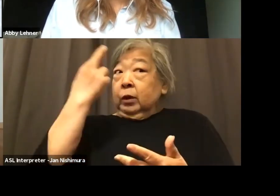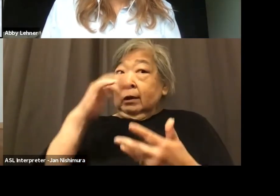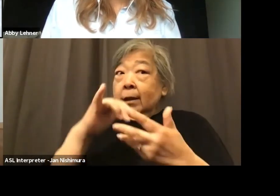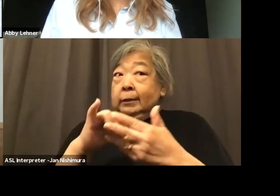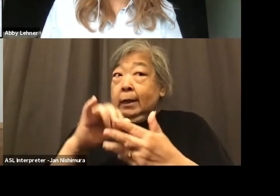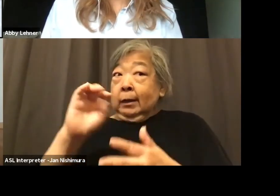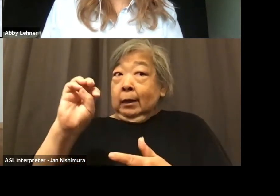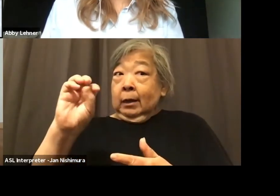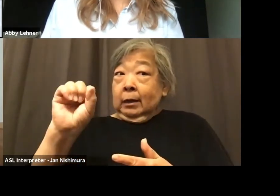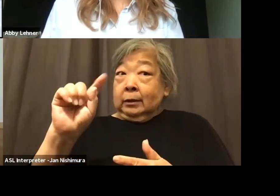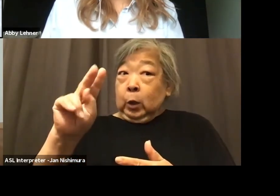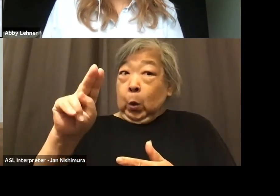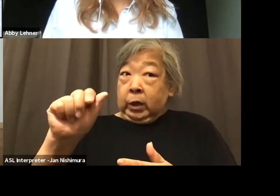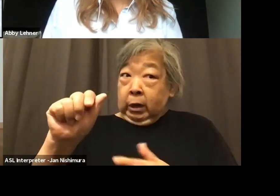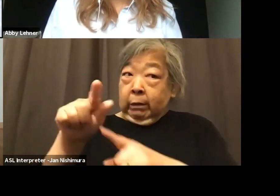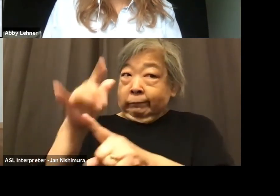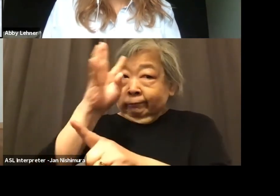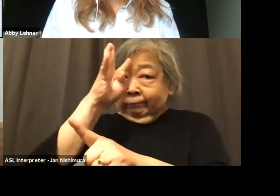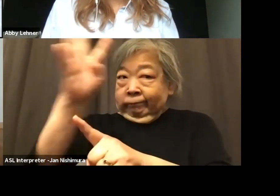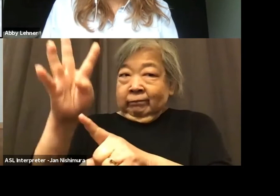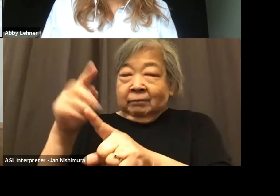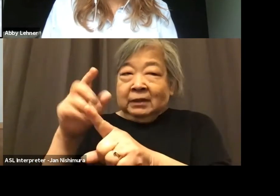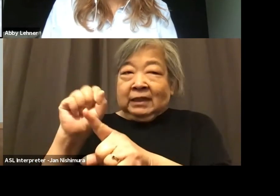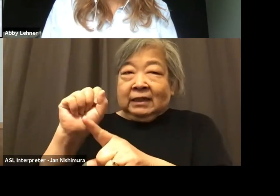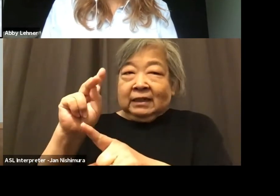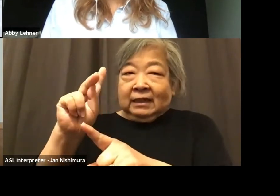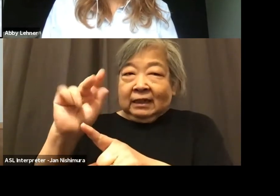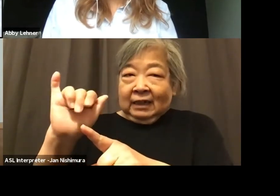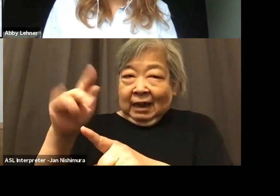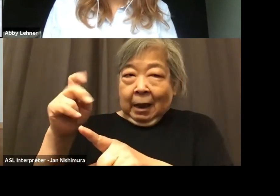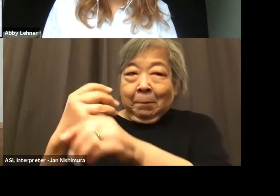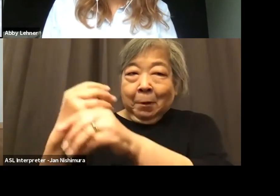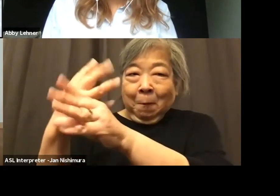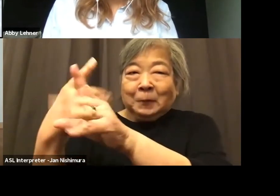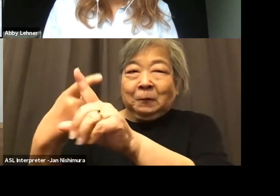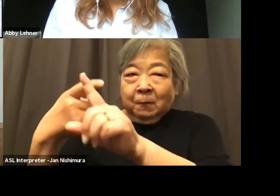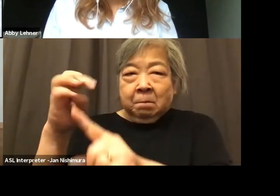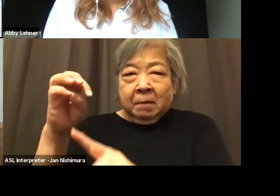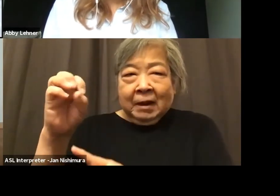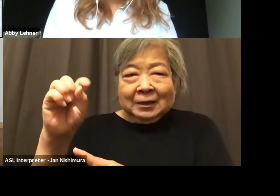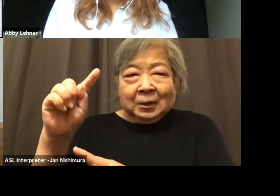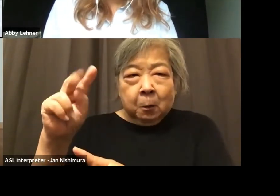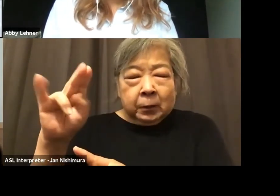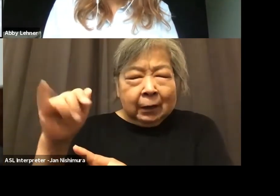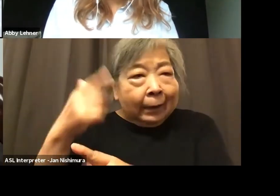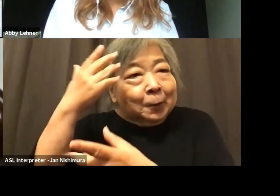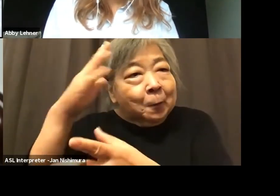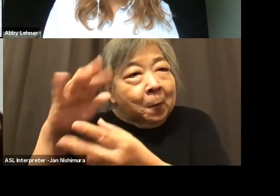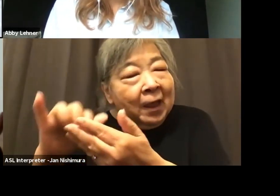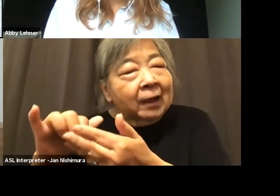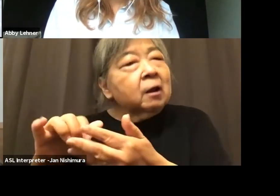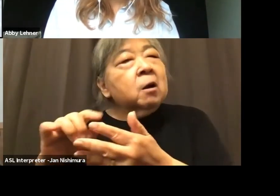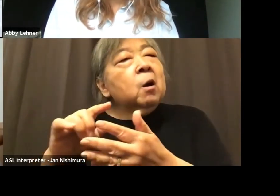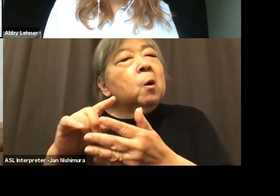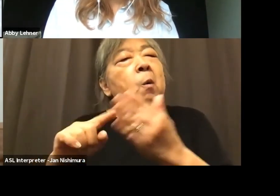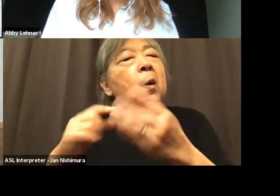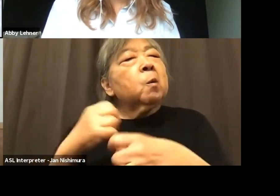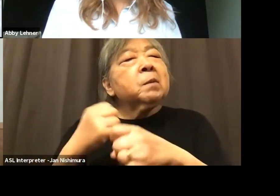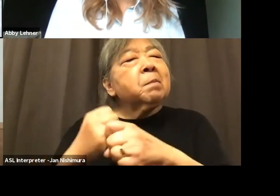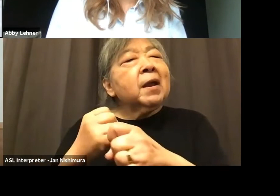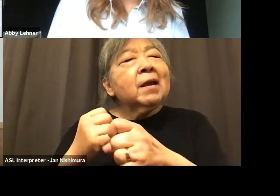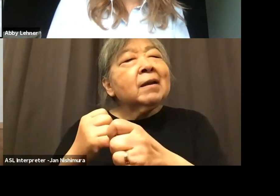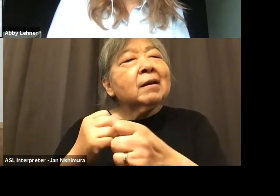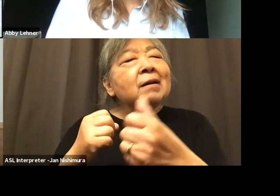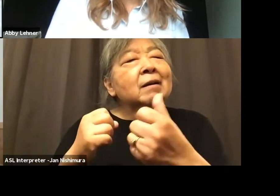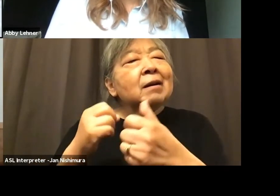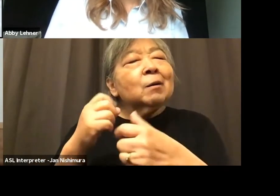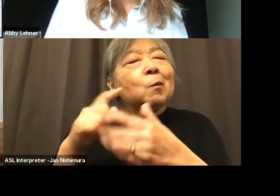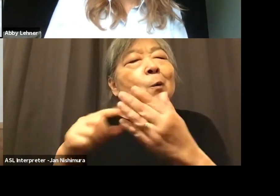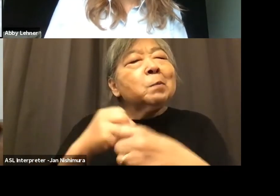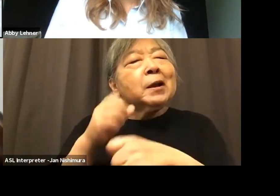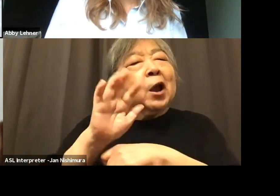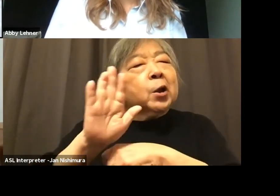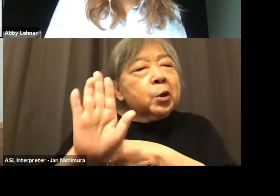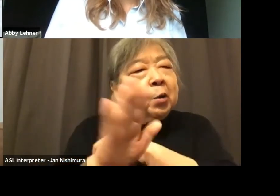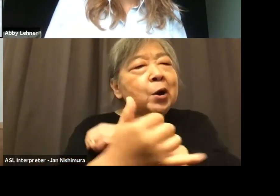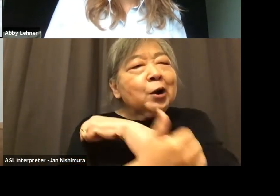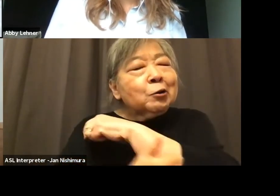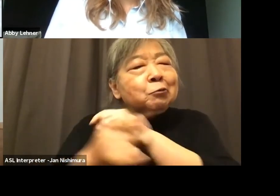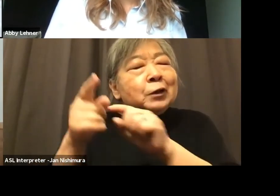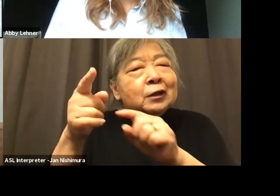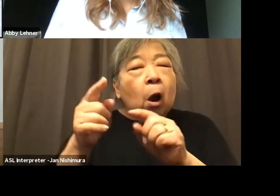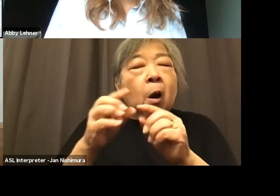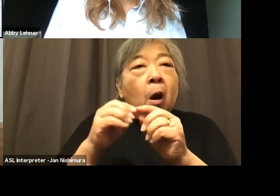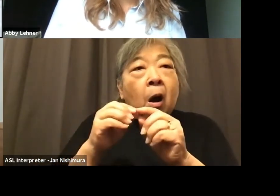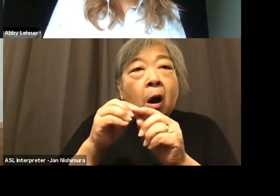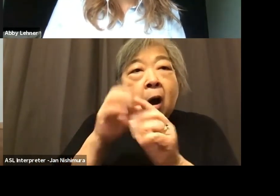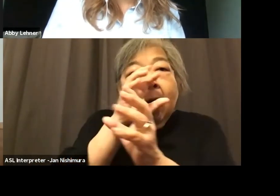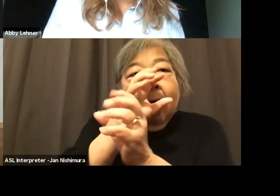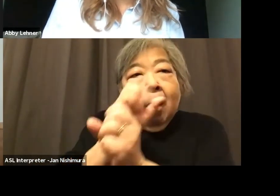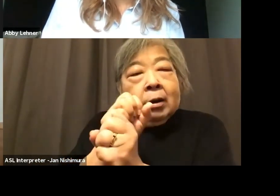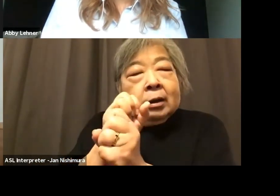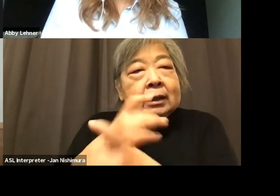but maybe just things that would make it attractive for a student or somebody seeking an internship.